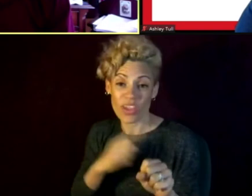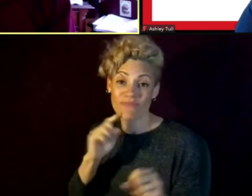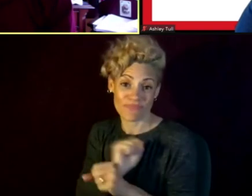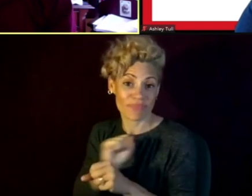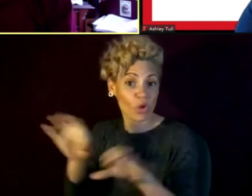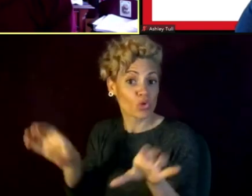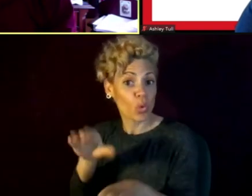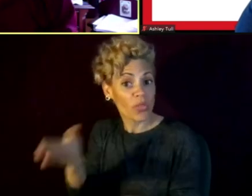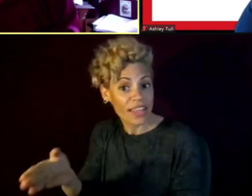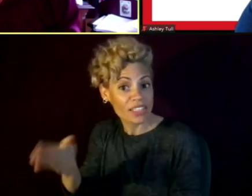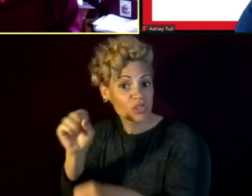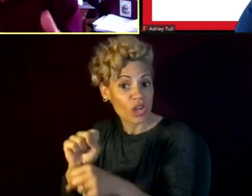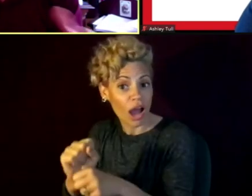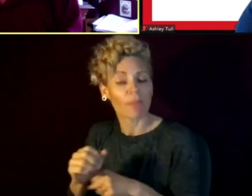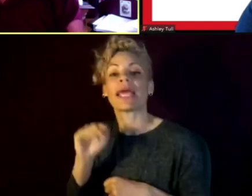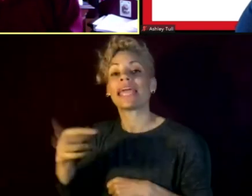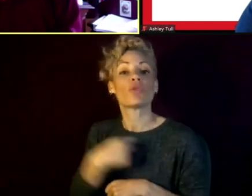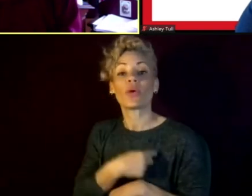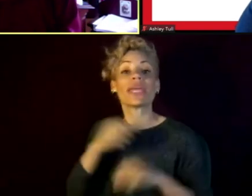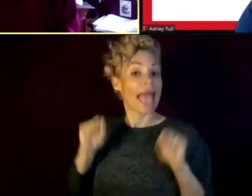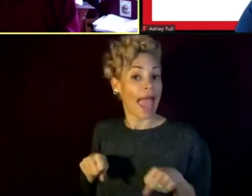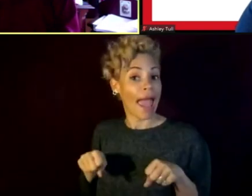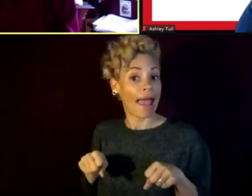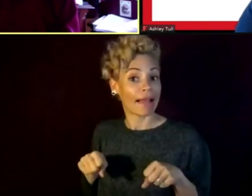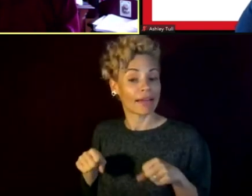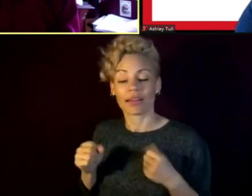If we can do it, no matter how we can do it,